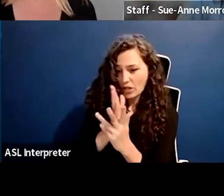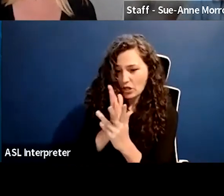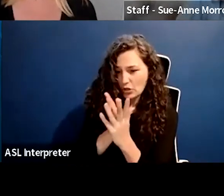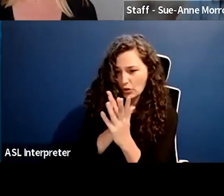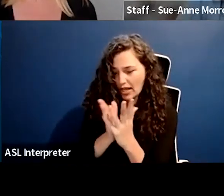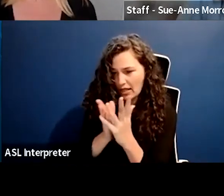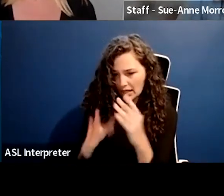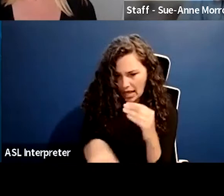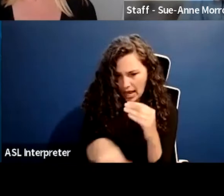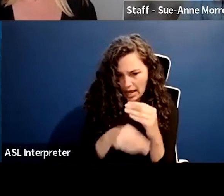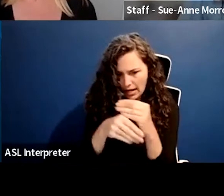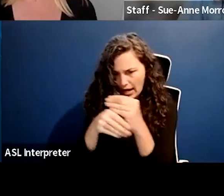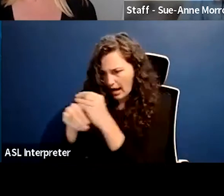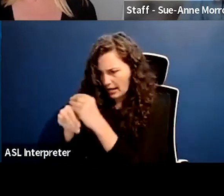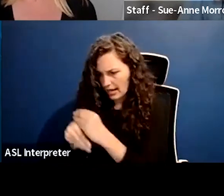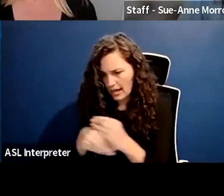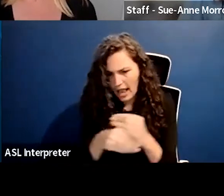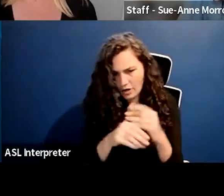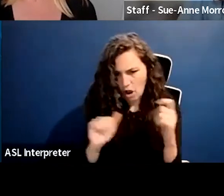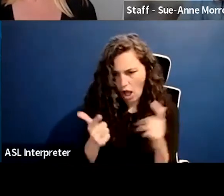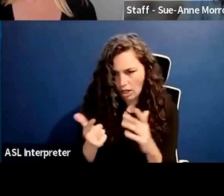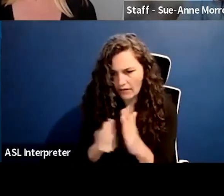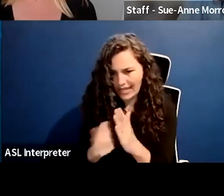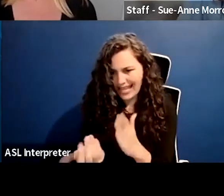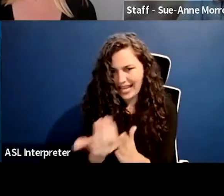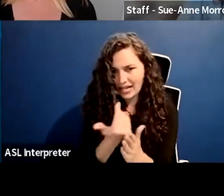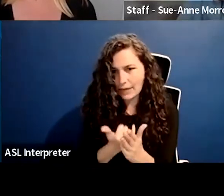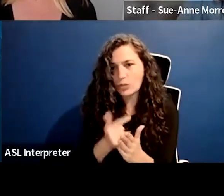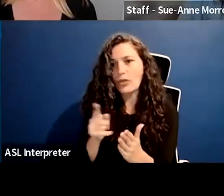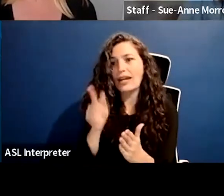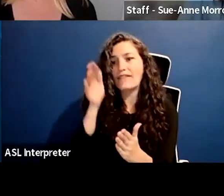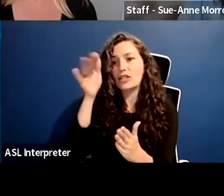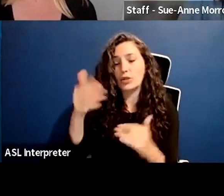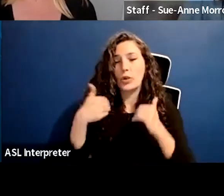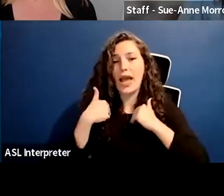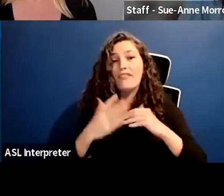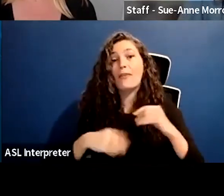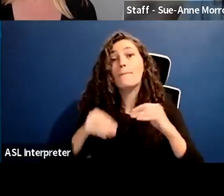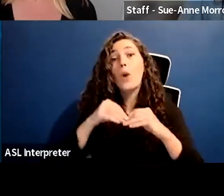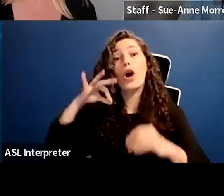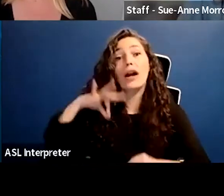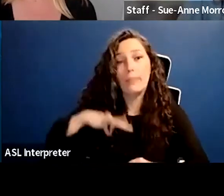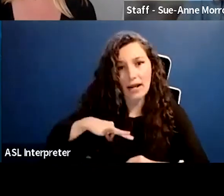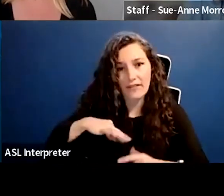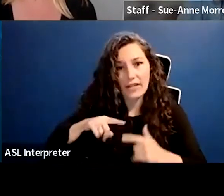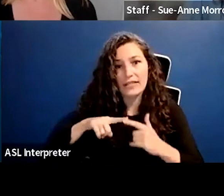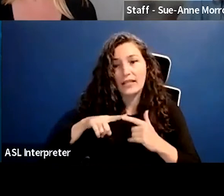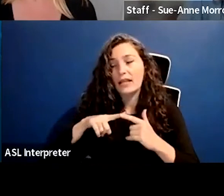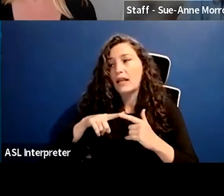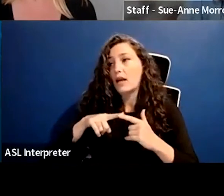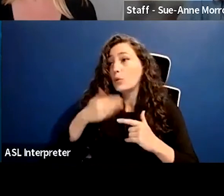that help you get benefits, that help you get health ins-, amazing health insurance for a fraction of the cost.